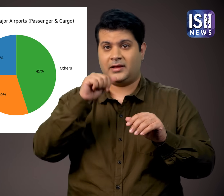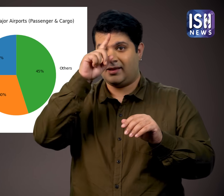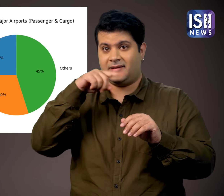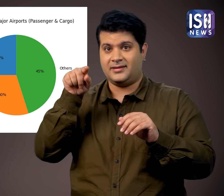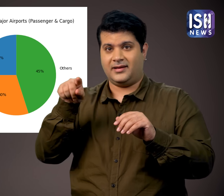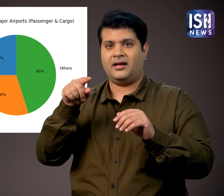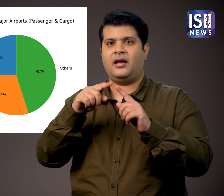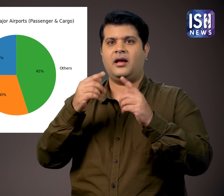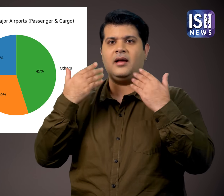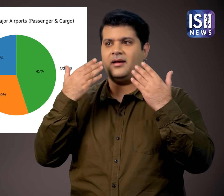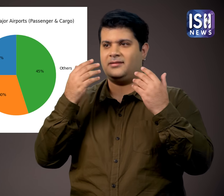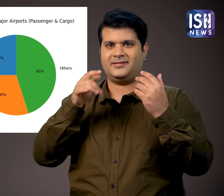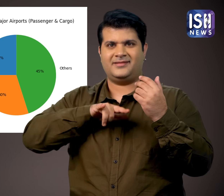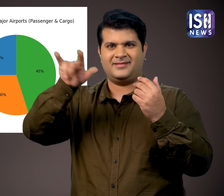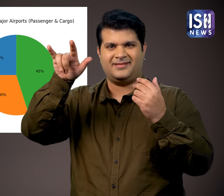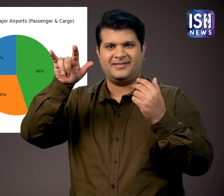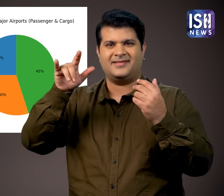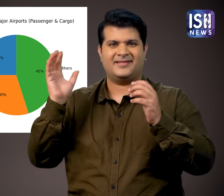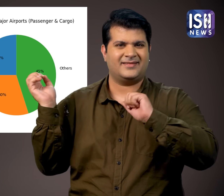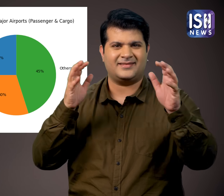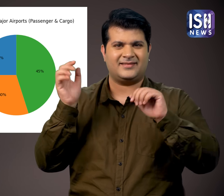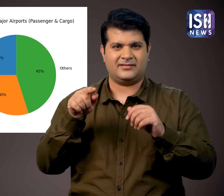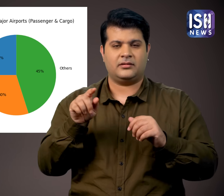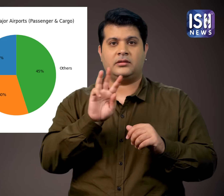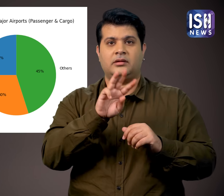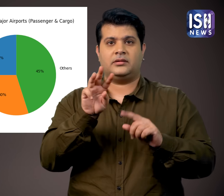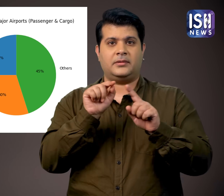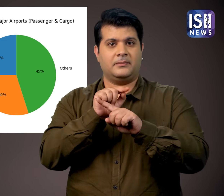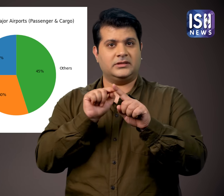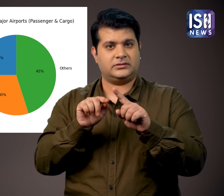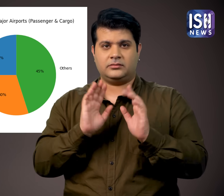and 33% of India’s air cargo.